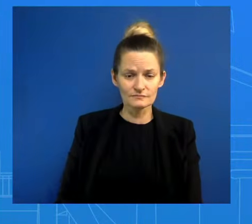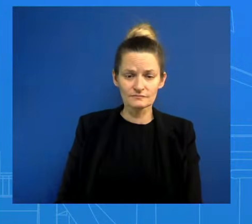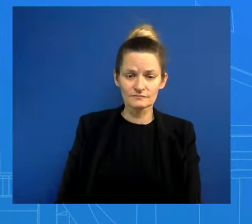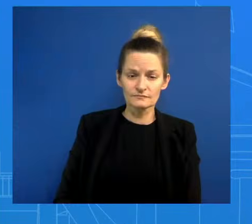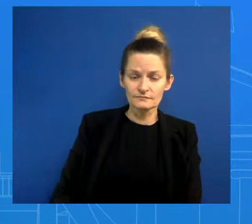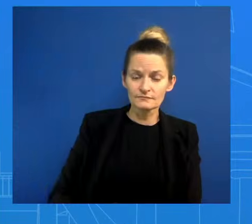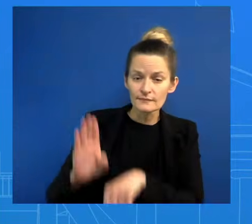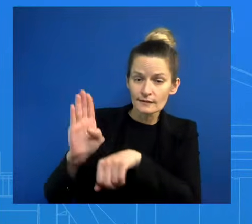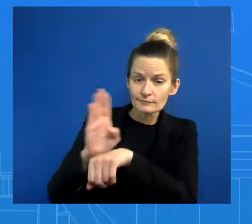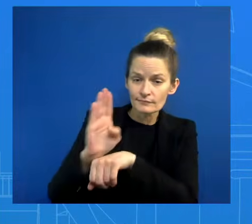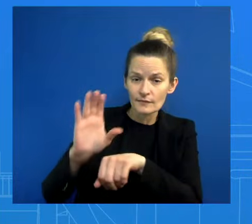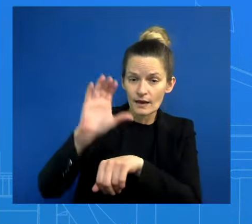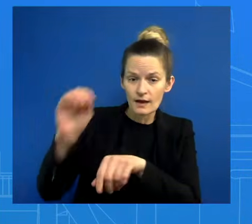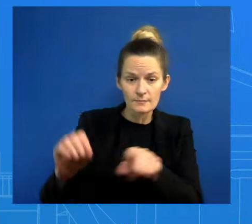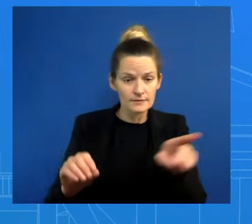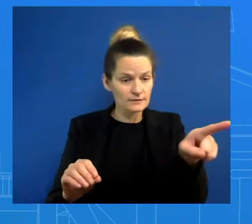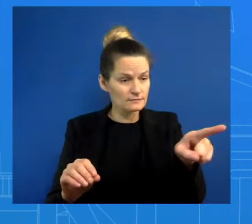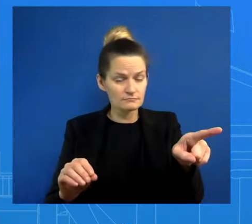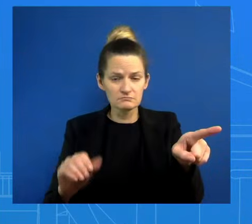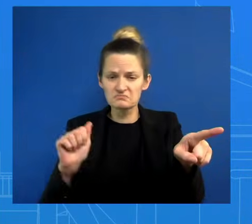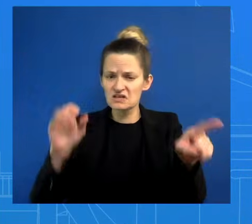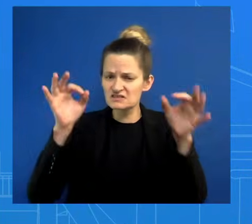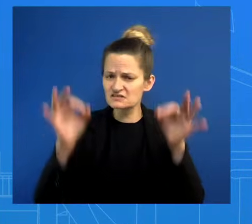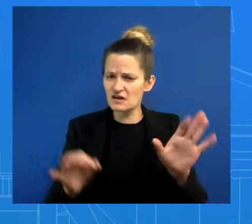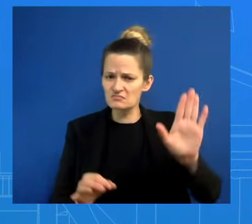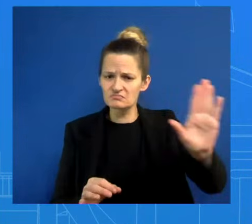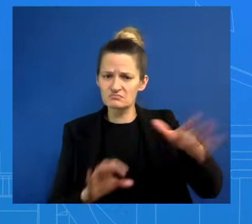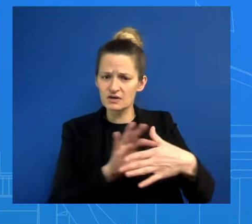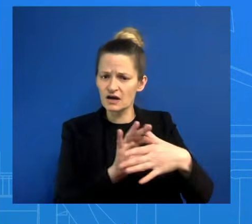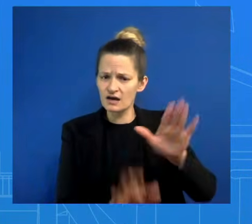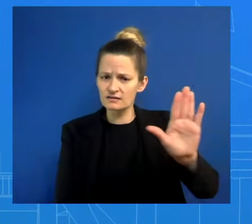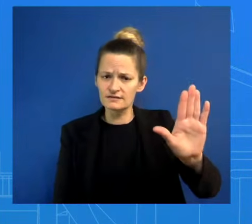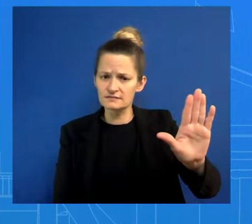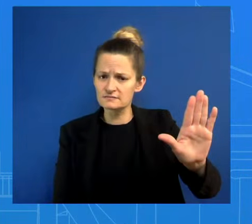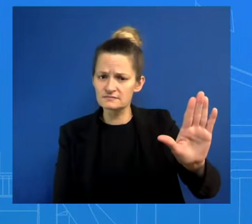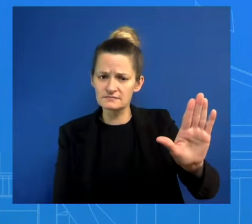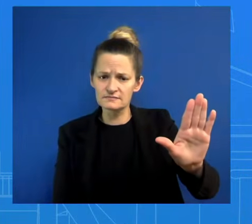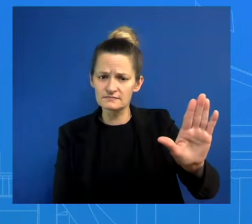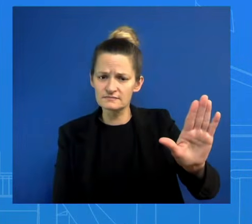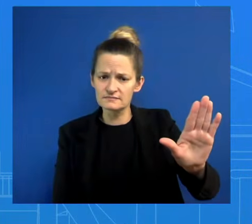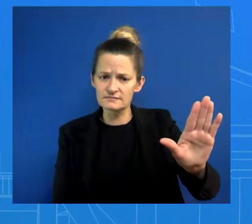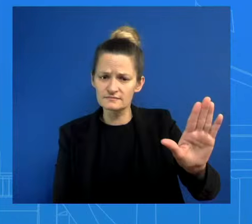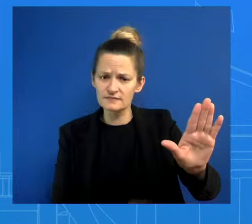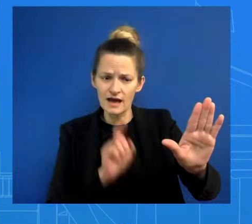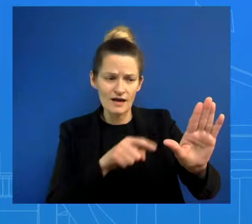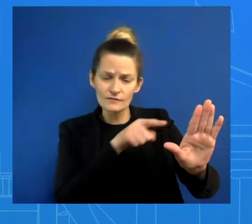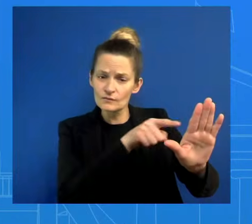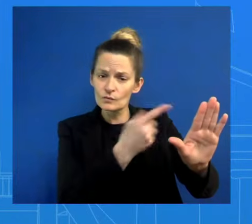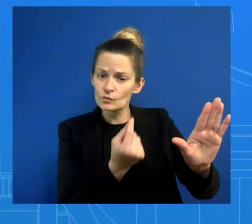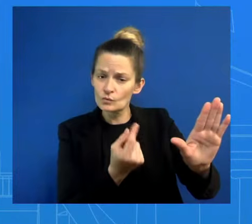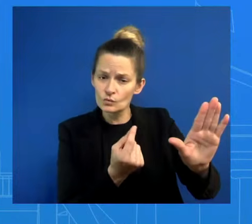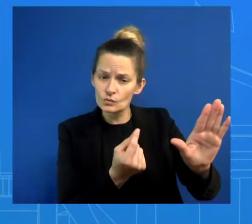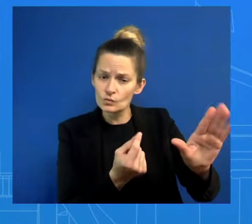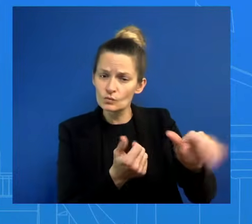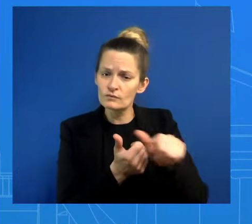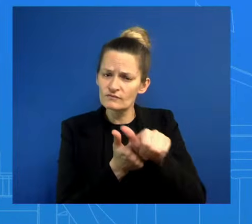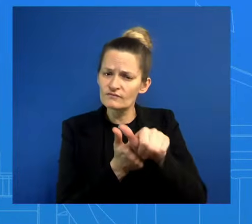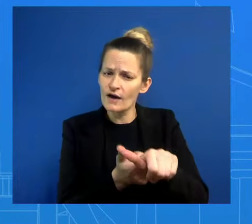and to ensure content flows their on standards and -- on their own standards and policies. Don't have anything more to share. The Press: Just very briefly on the not involved --